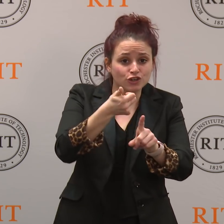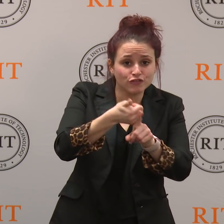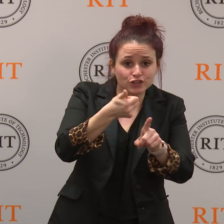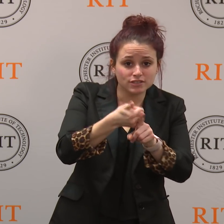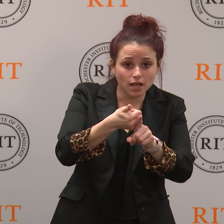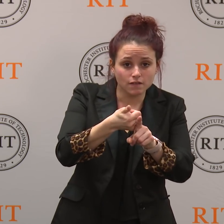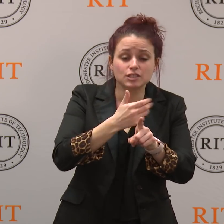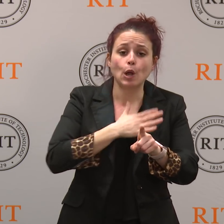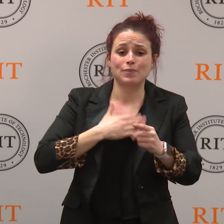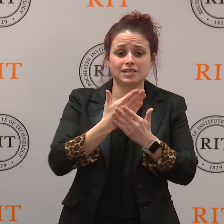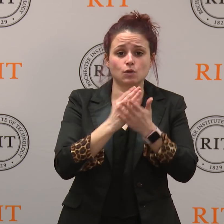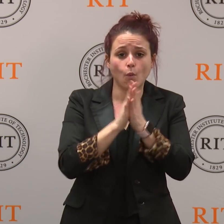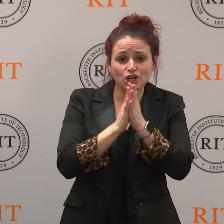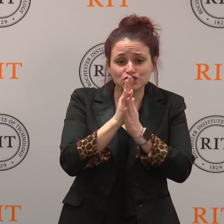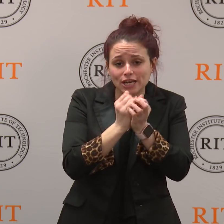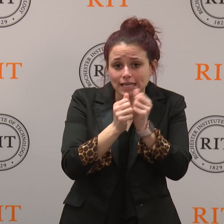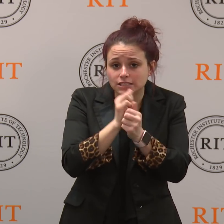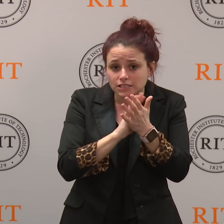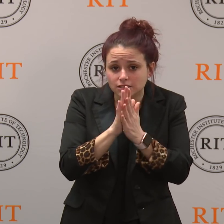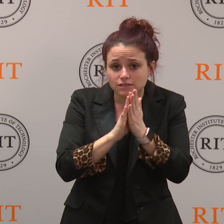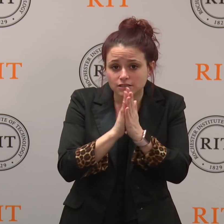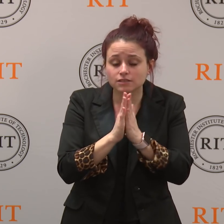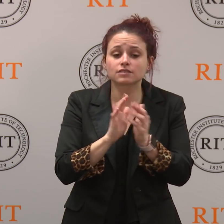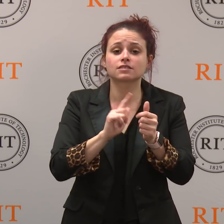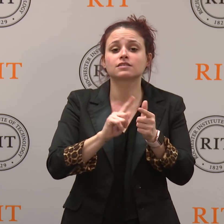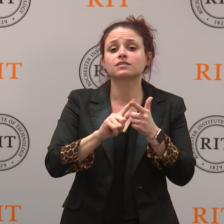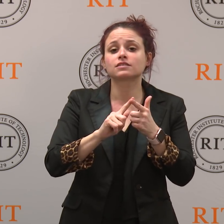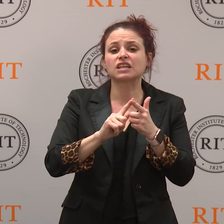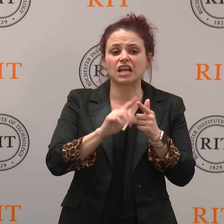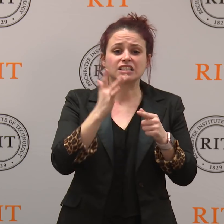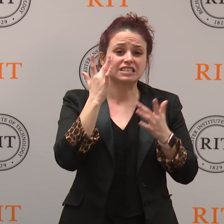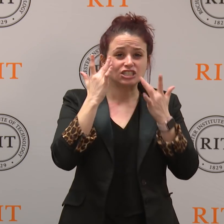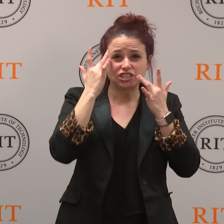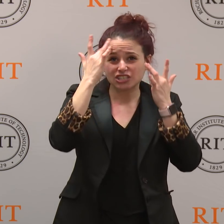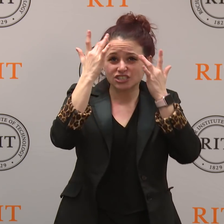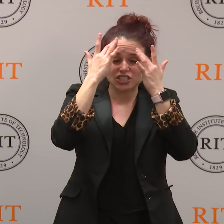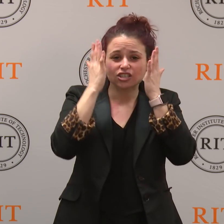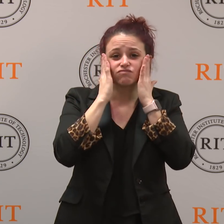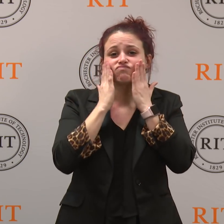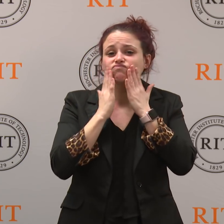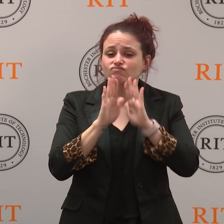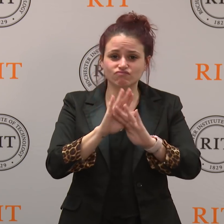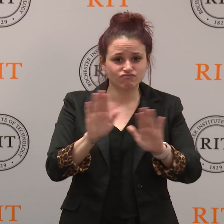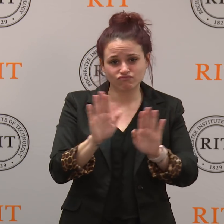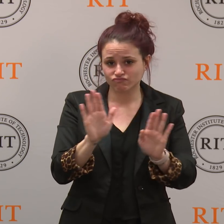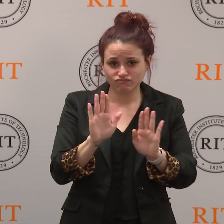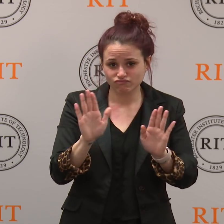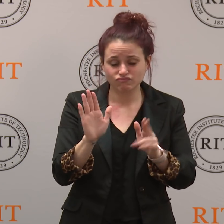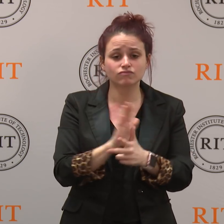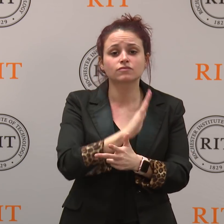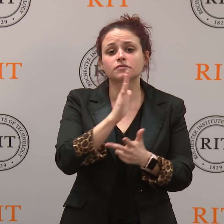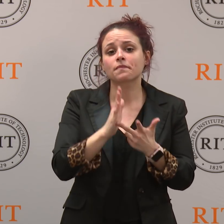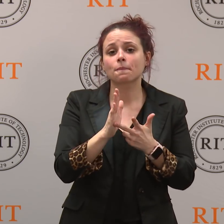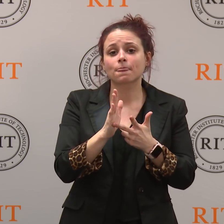washing your hands, refraining from touching your eyes, nose, and mouth, and practicing